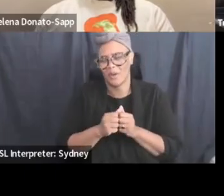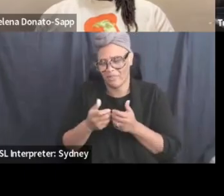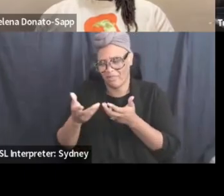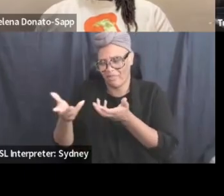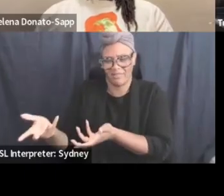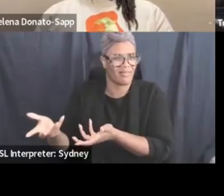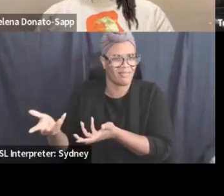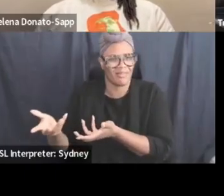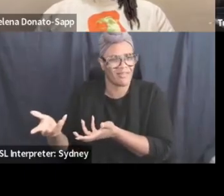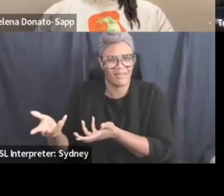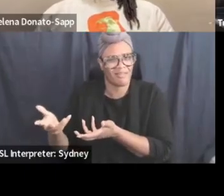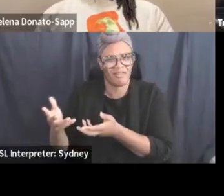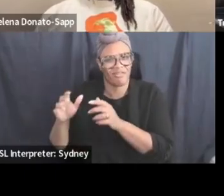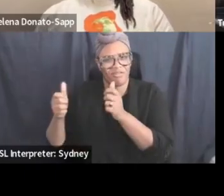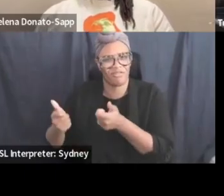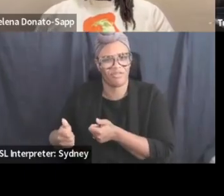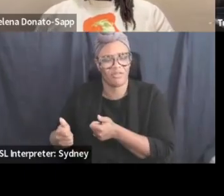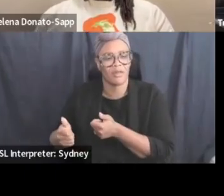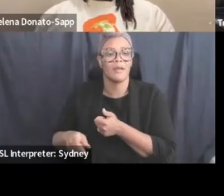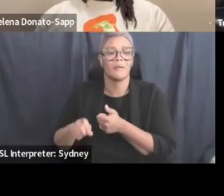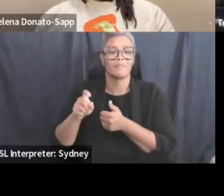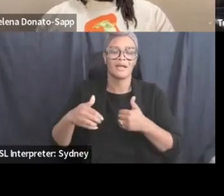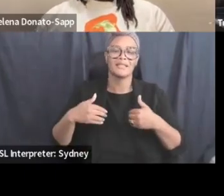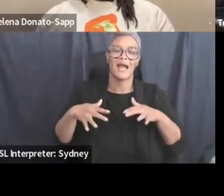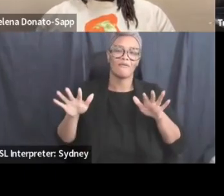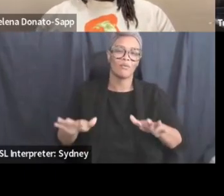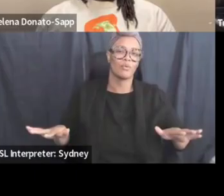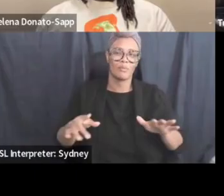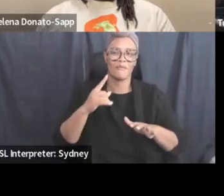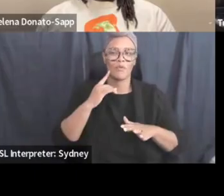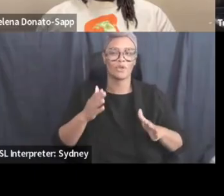in community that there is room for joy. And the last thing I'll say because well there's